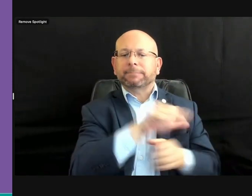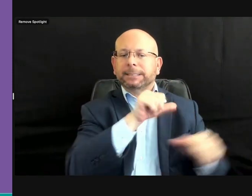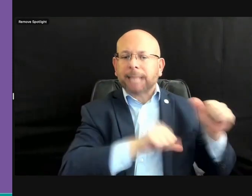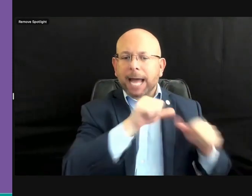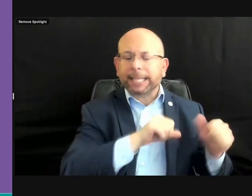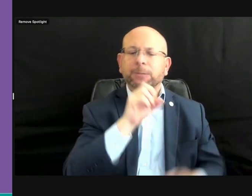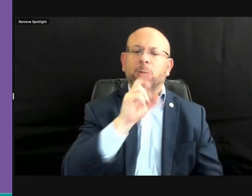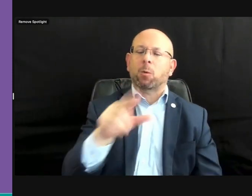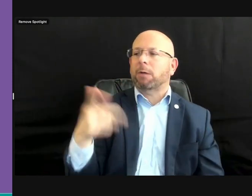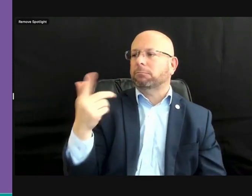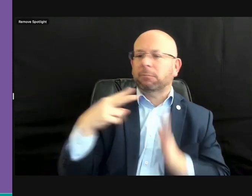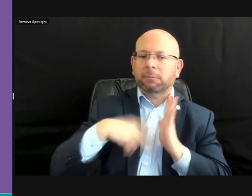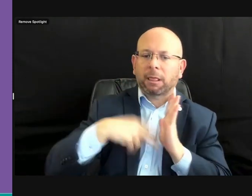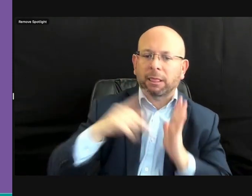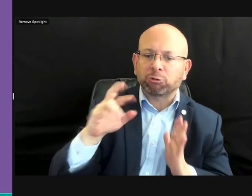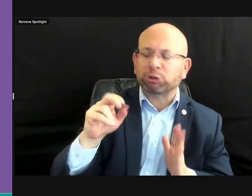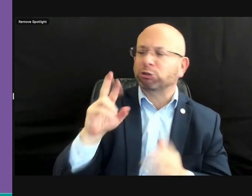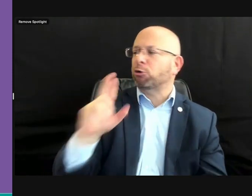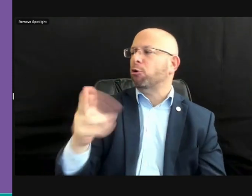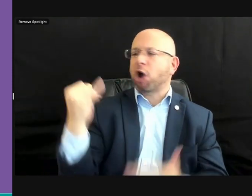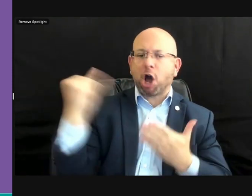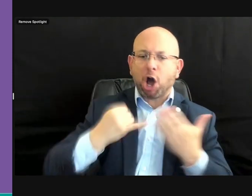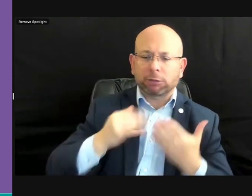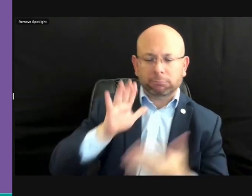It could be in the sciences, literature, or art.